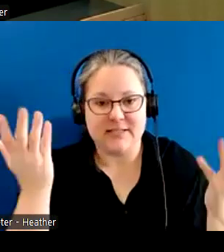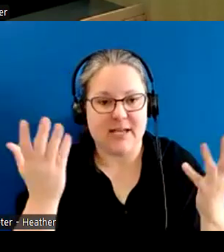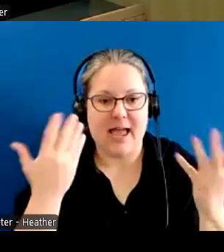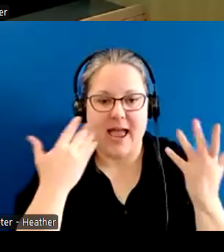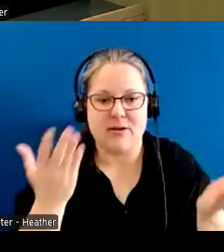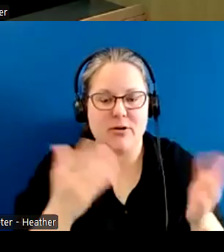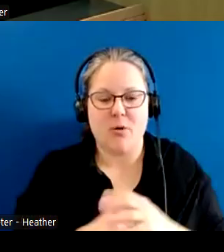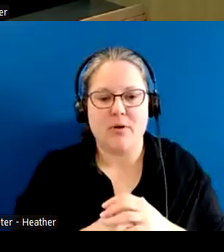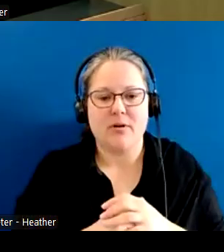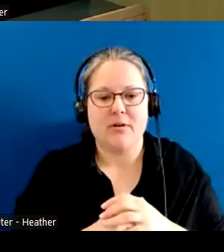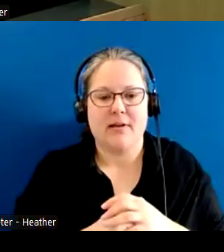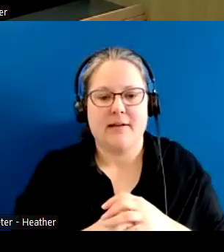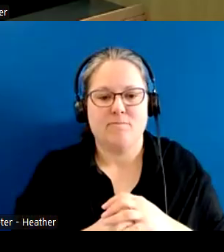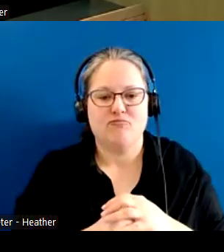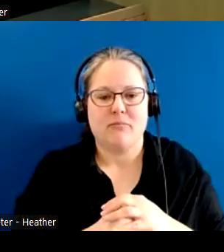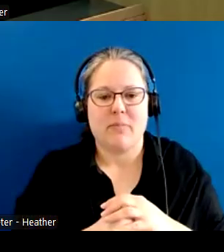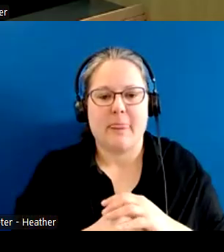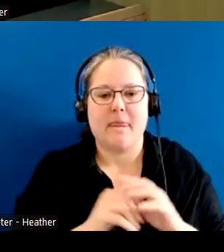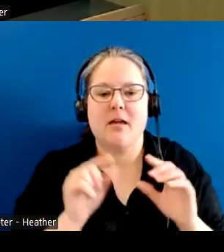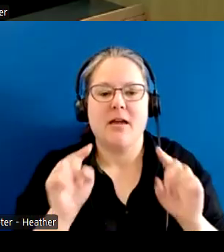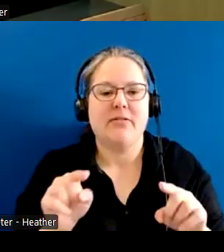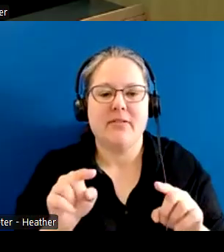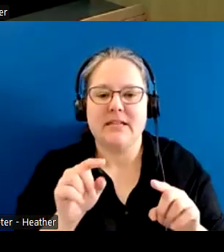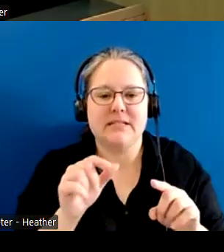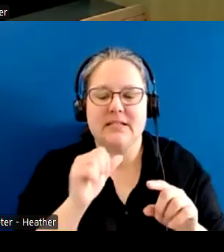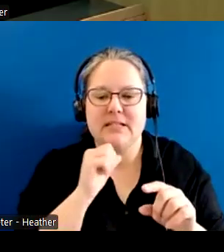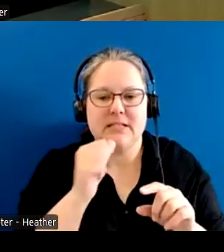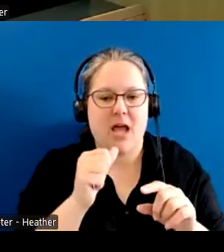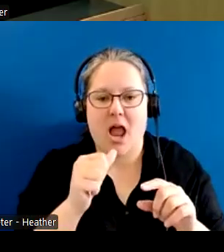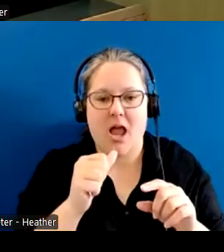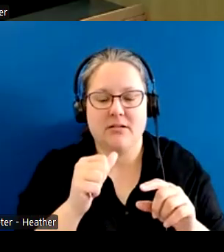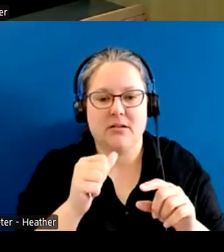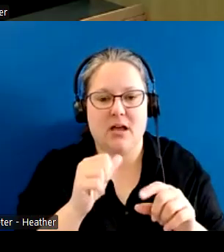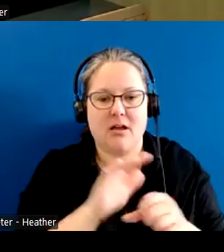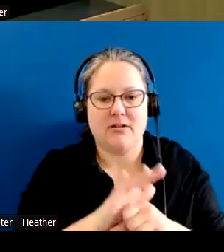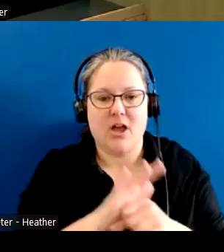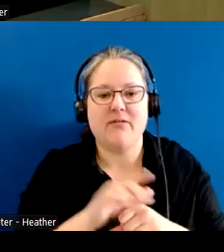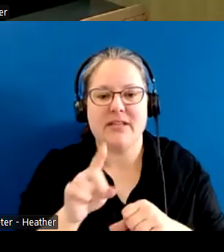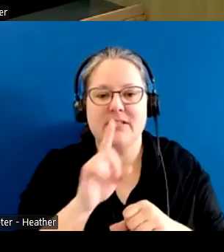whatever. Uh, so, um, this is not exhaustive at all. Um, it's actually a couple of pages